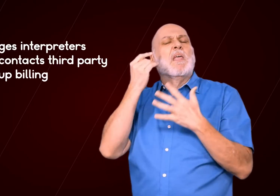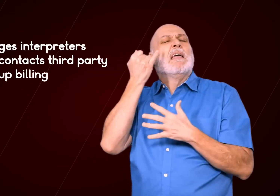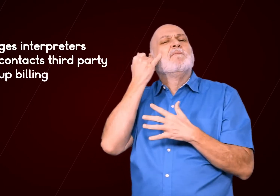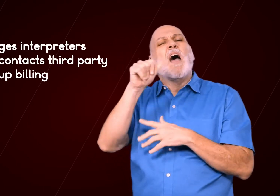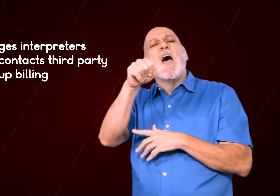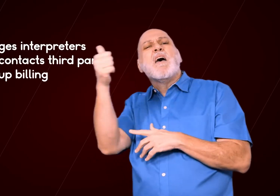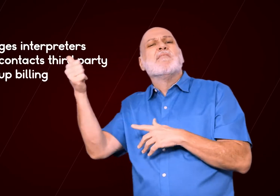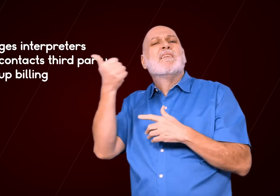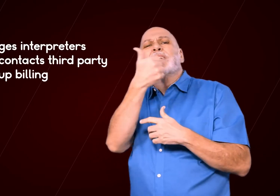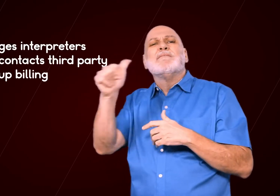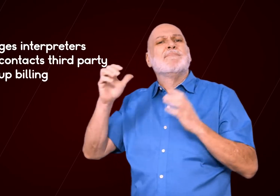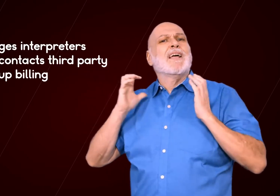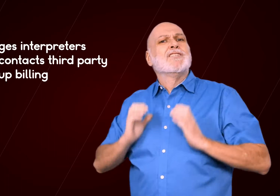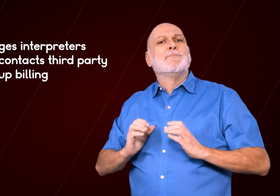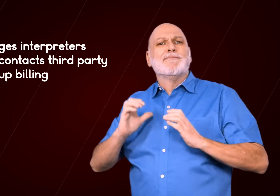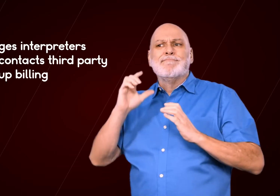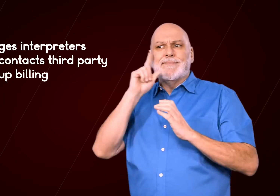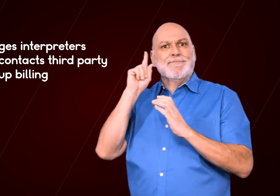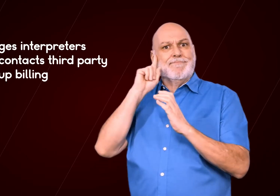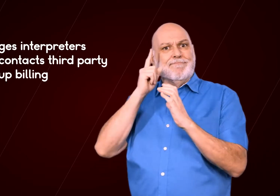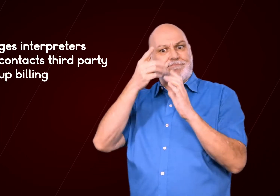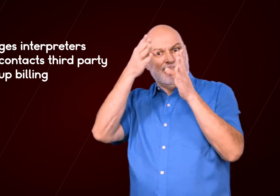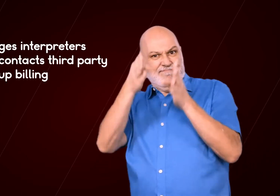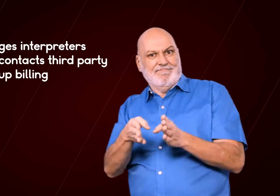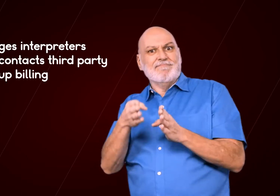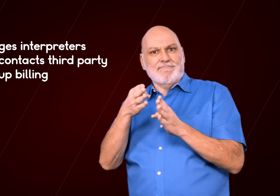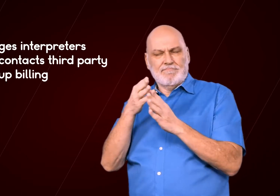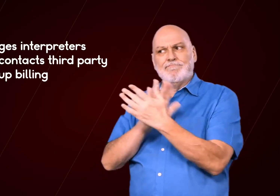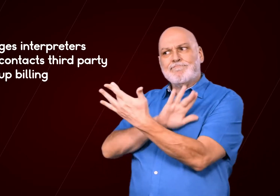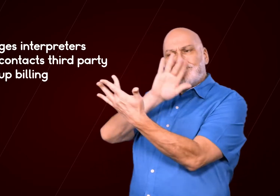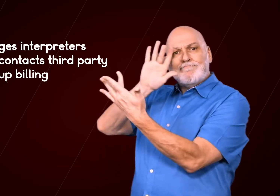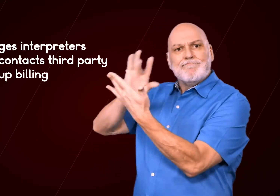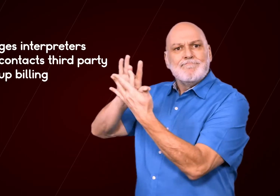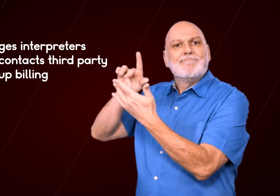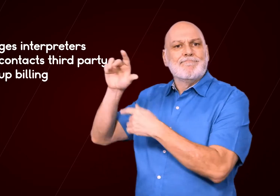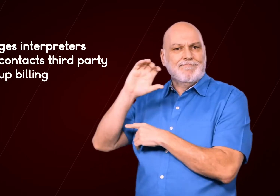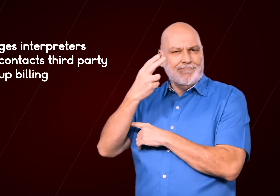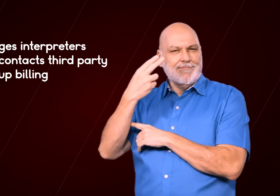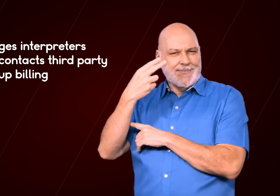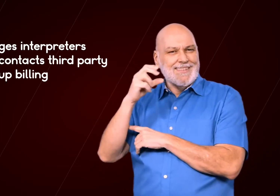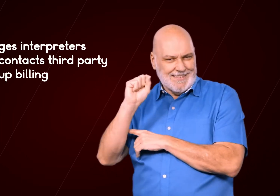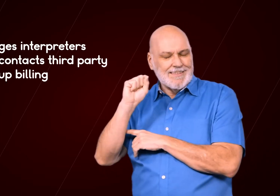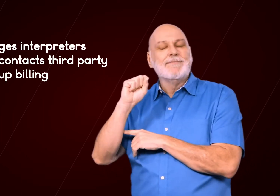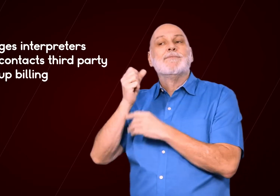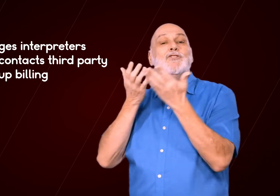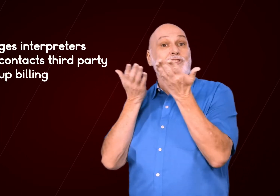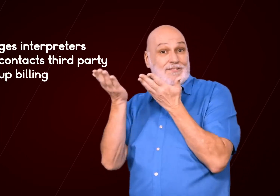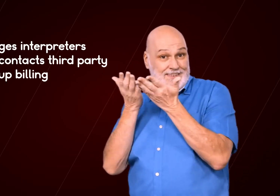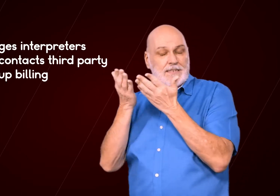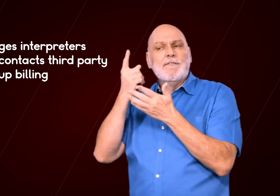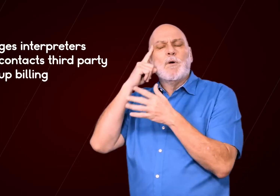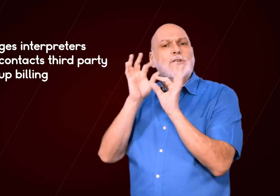If a Deaf client contacts CHS Interpreting Services,